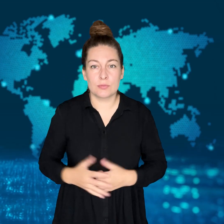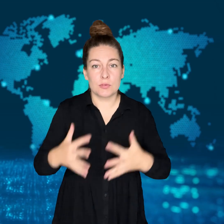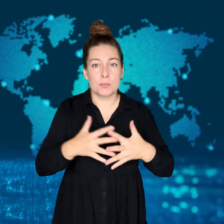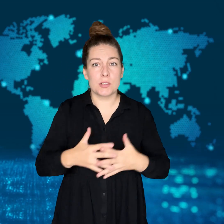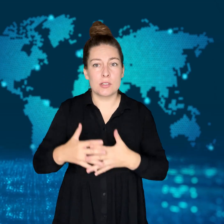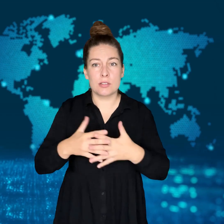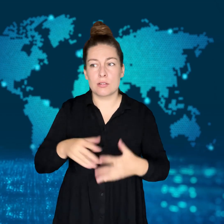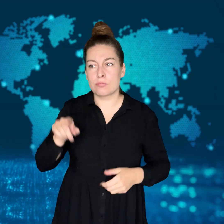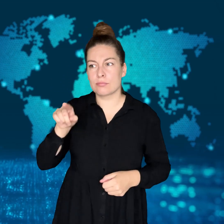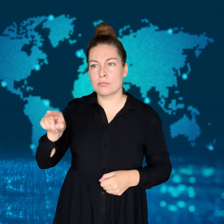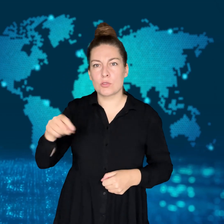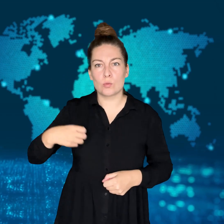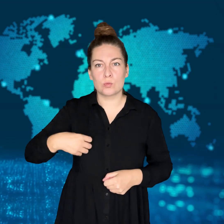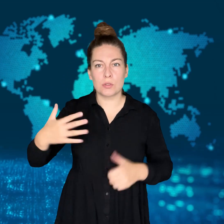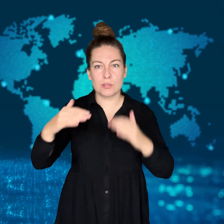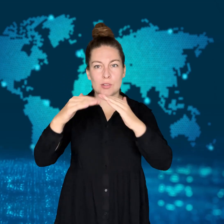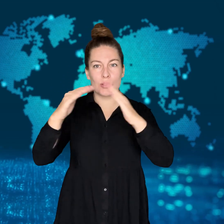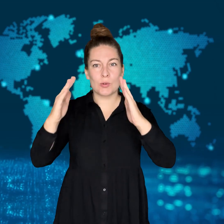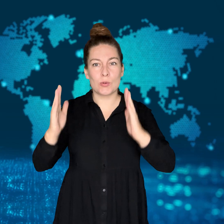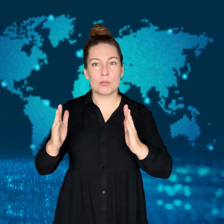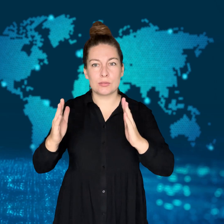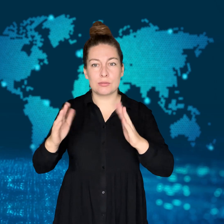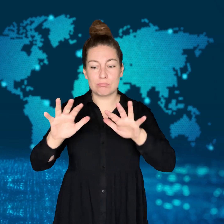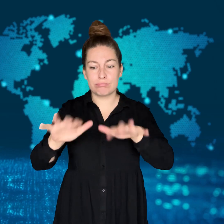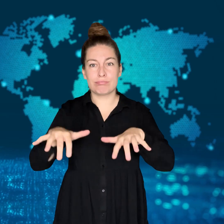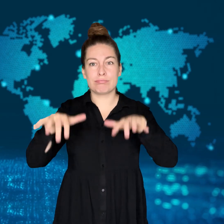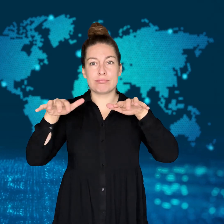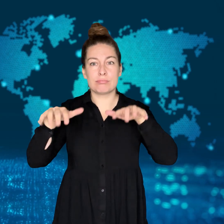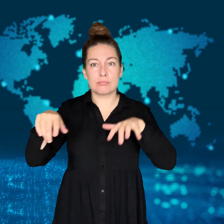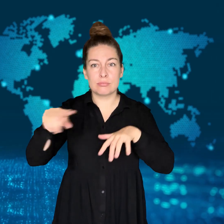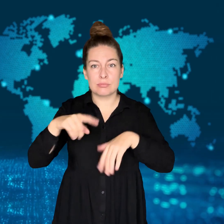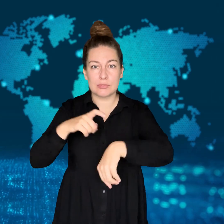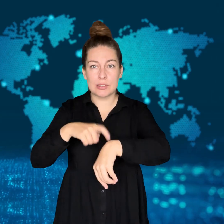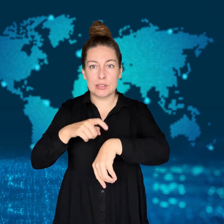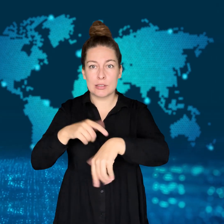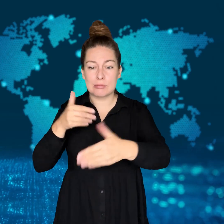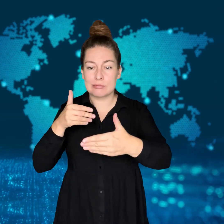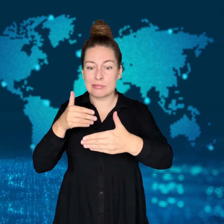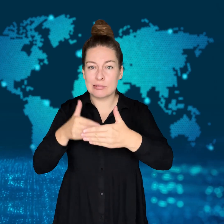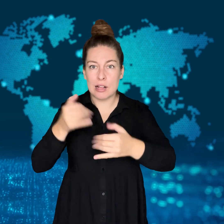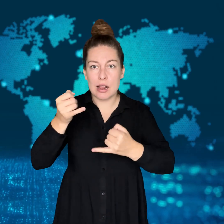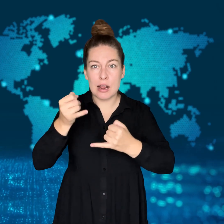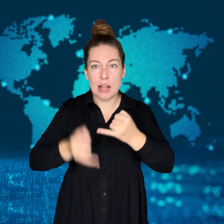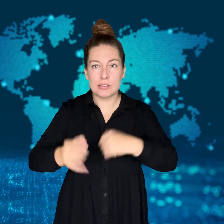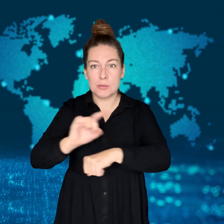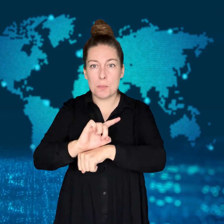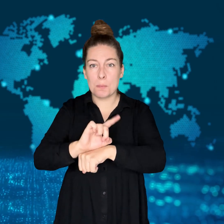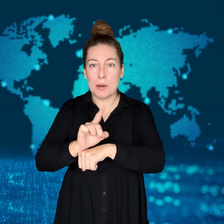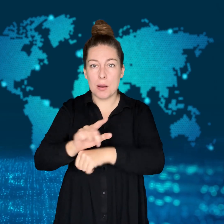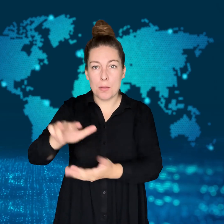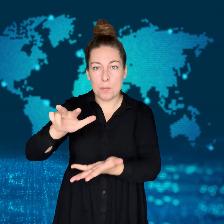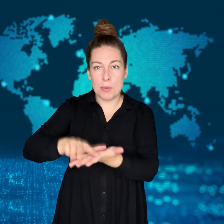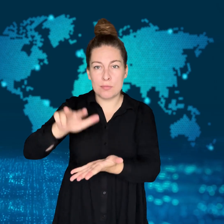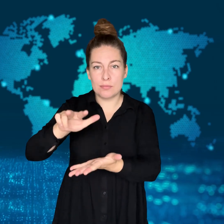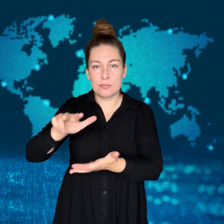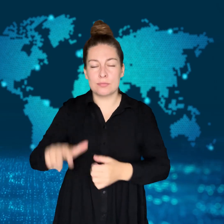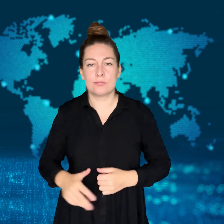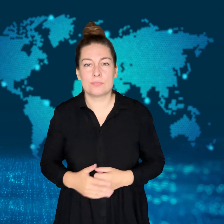House passes last-minute bill